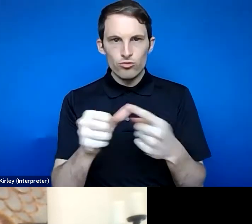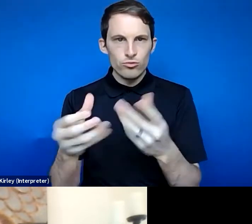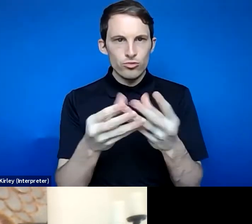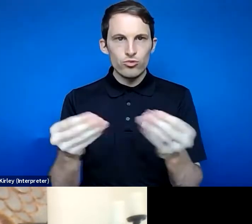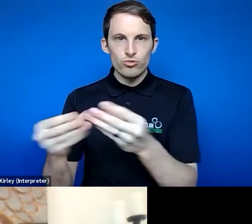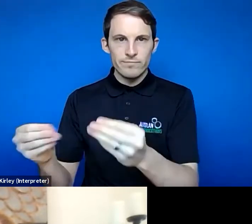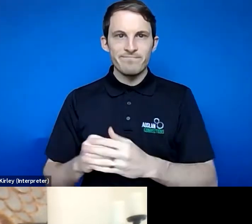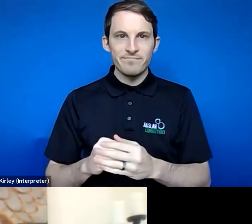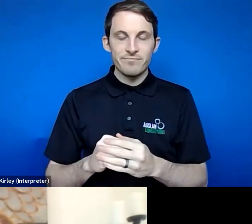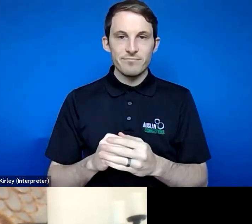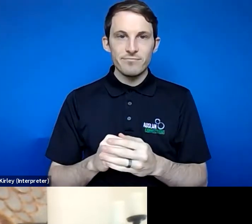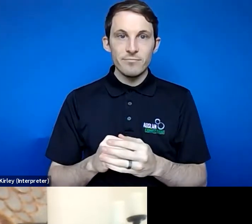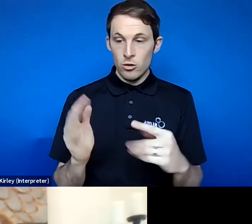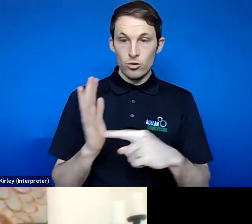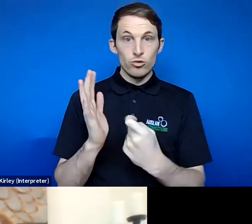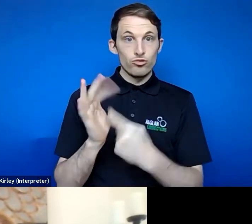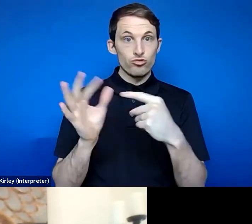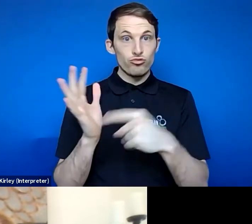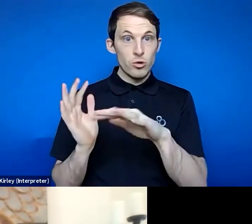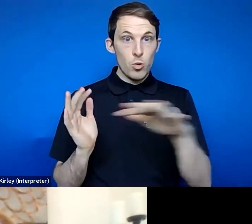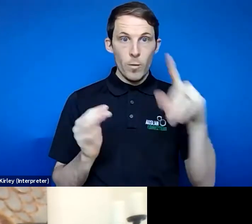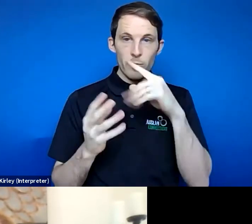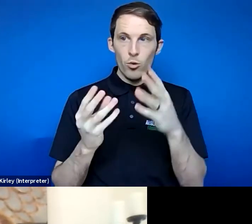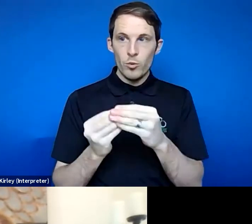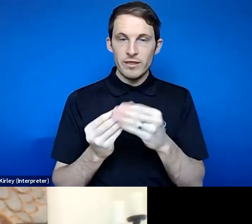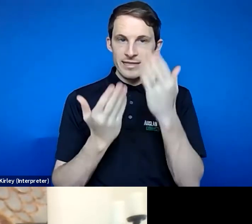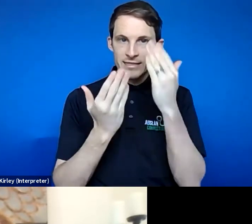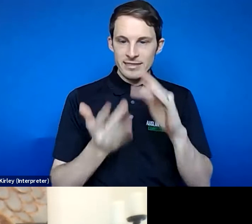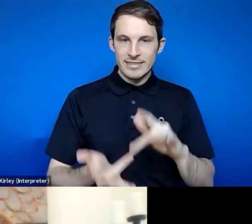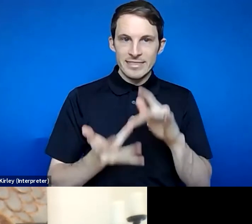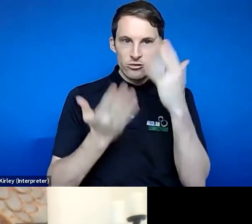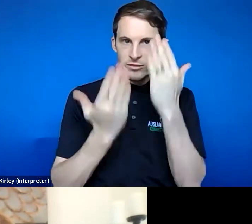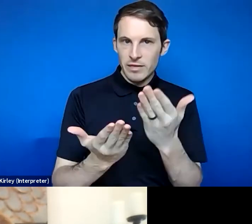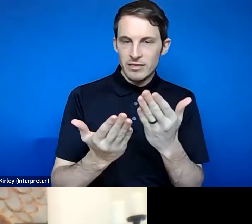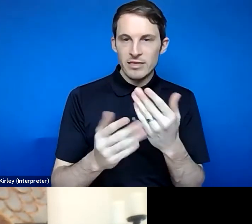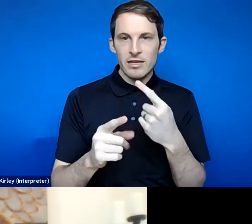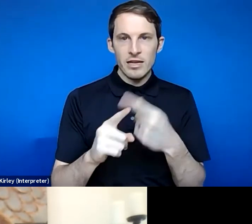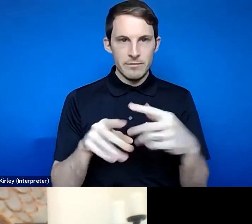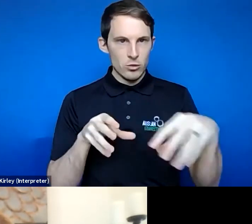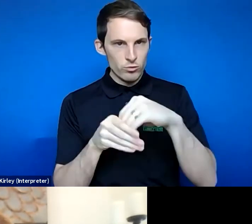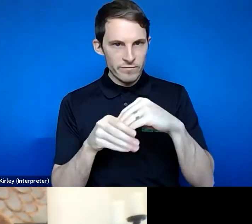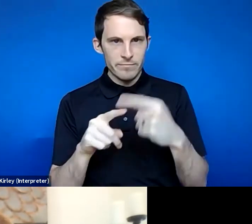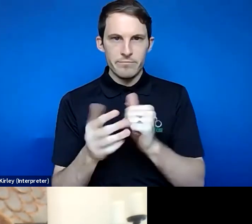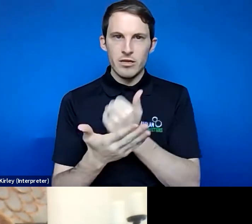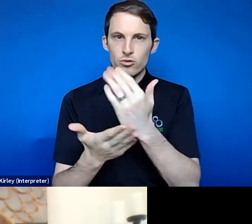with dignity and respect, being truly inclusive and making sure that our legal institutions,